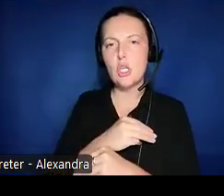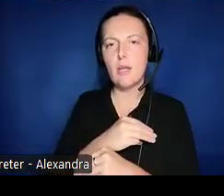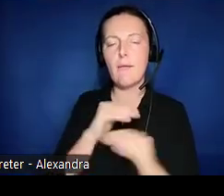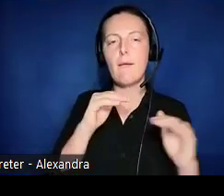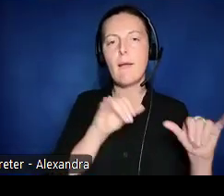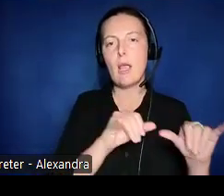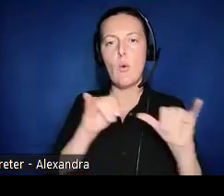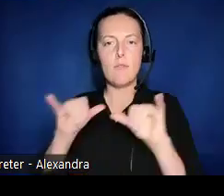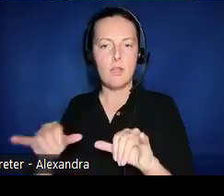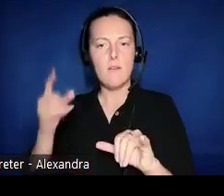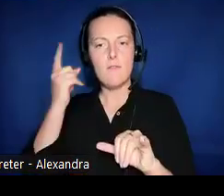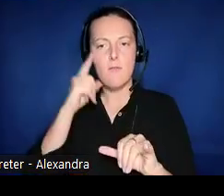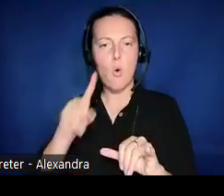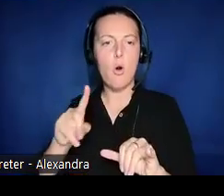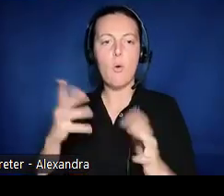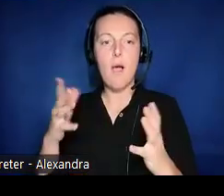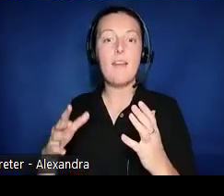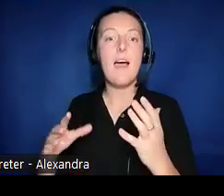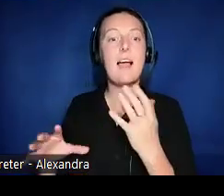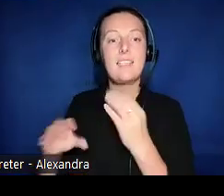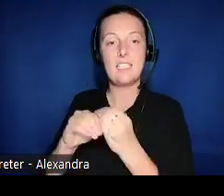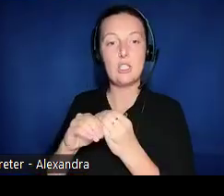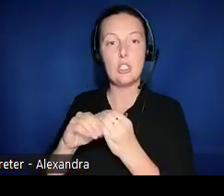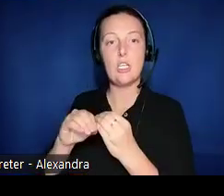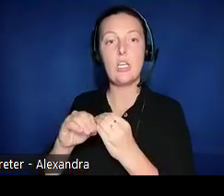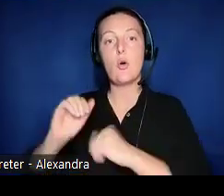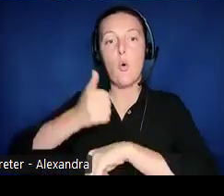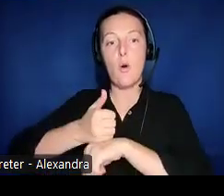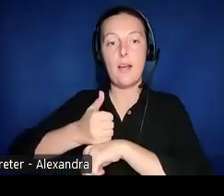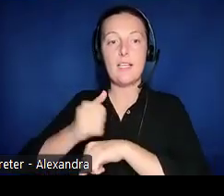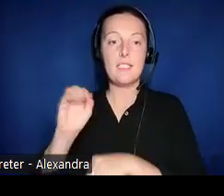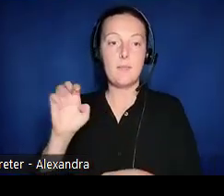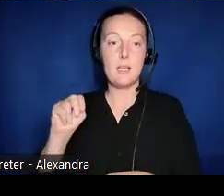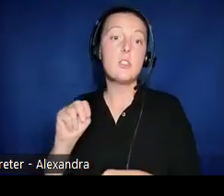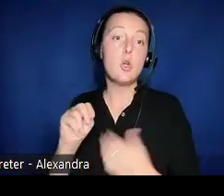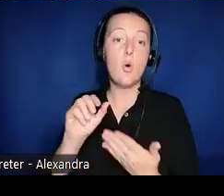mean. So the arithmetic mean, we add everything together and then divide by the number. And then